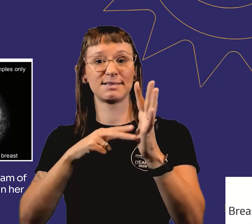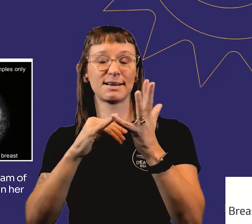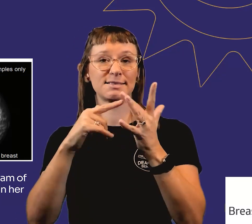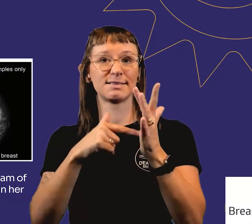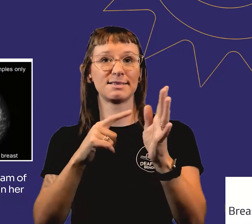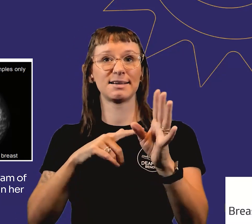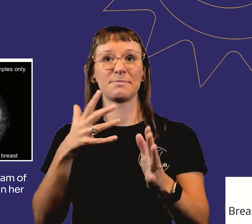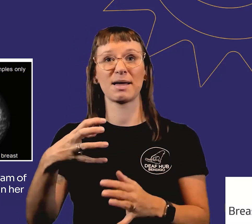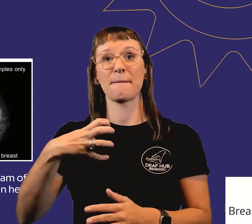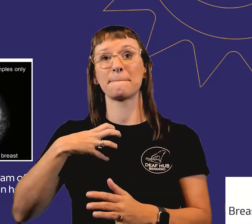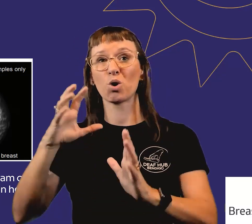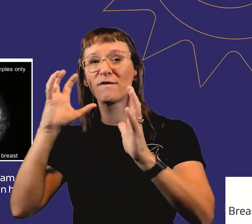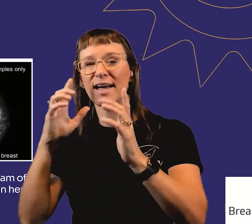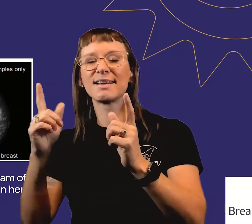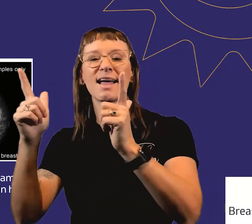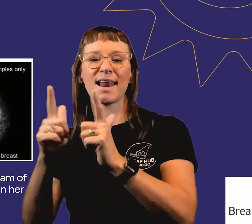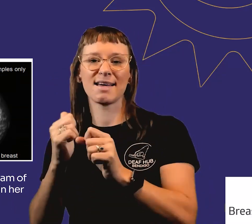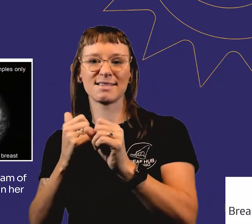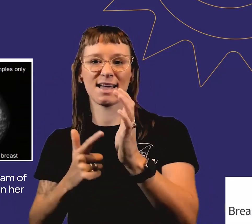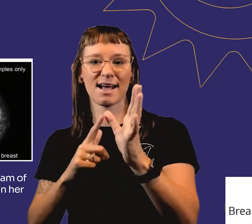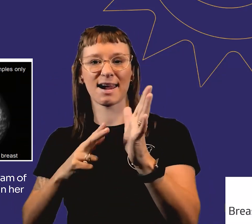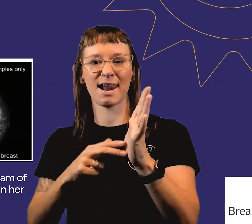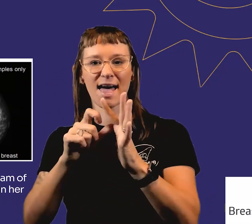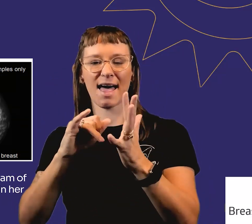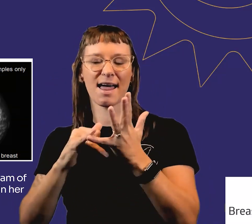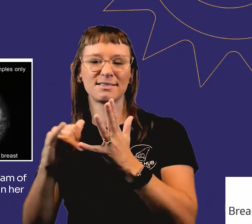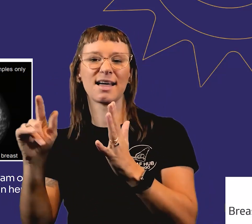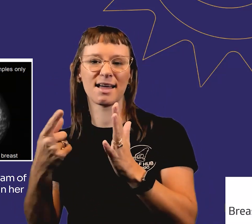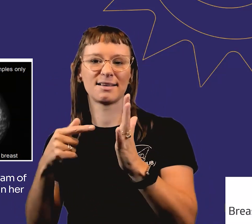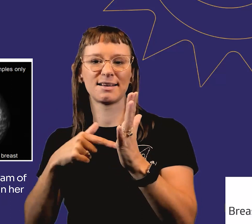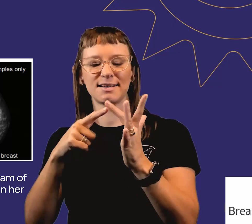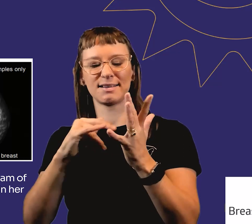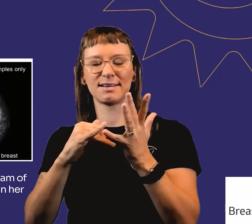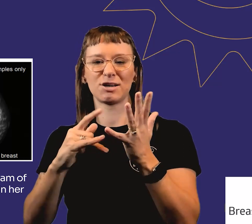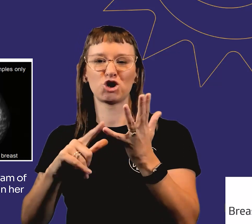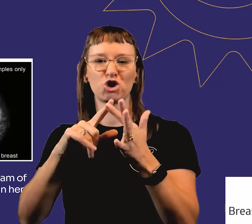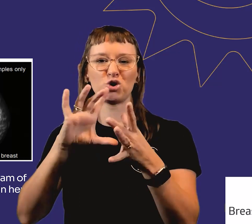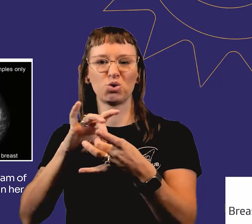best screening test to detect breast cancer early, even for clients with dense breasts.